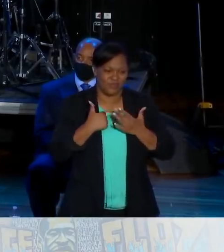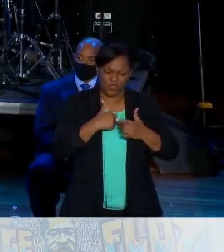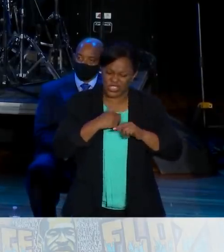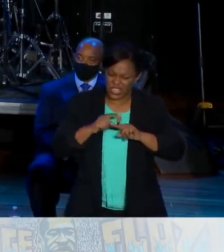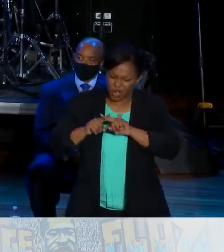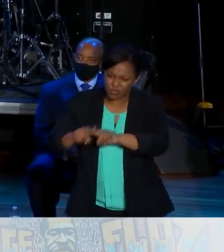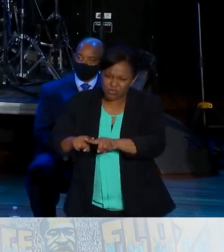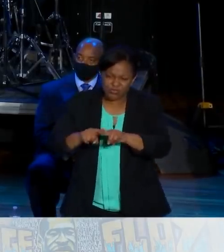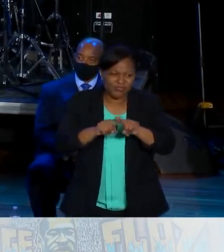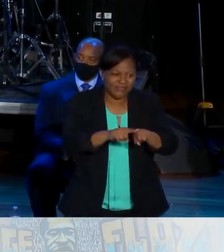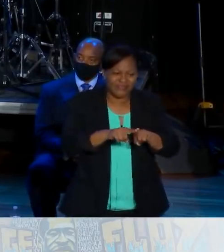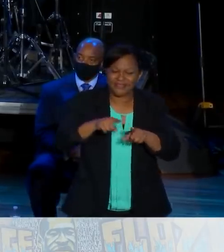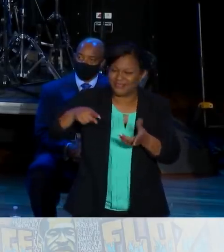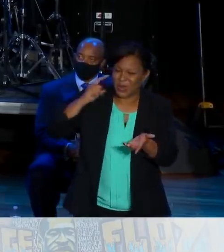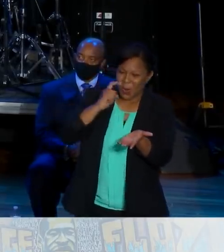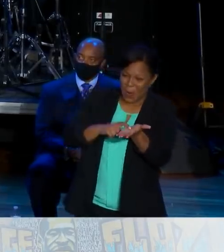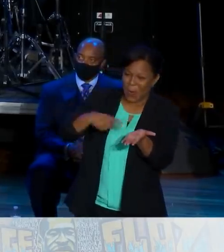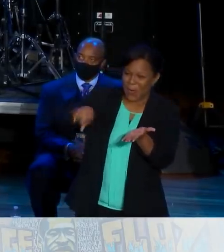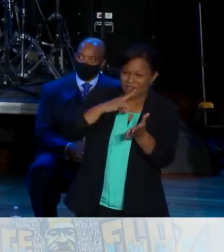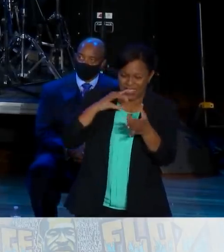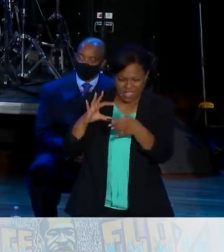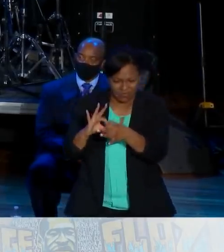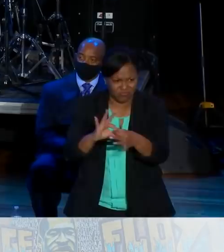OTHERS ON YOUR MOVIE SCREENS BECAUSE WE ALL FEED ONE ANOTHER.